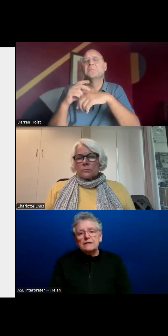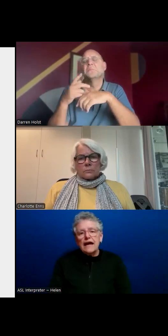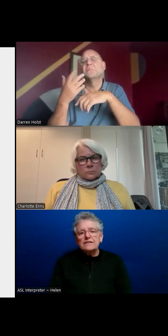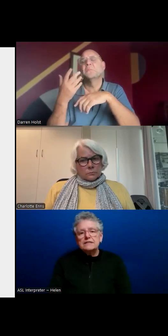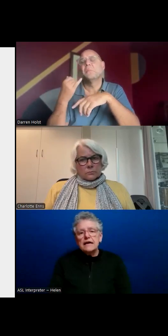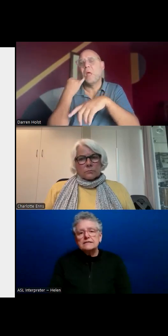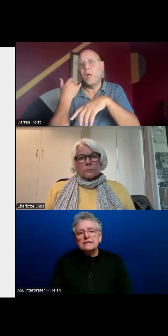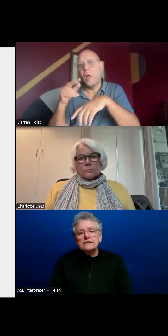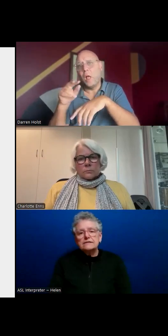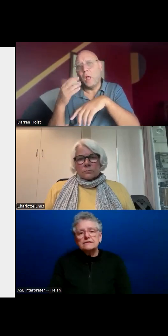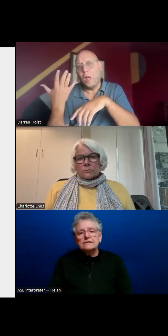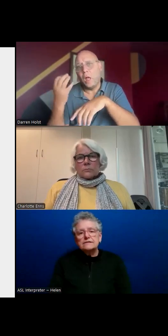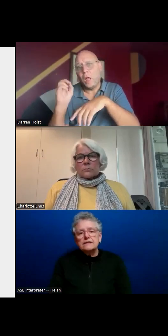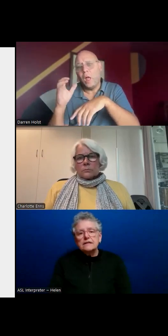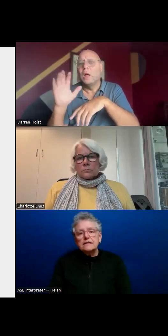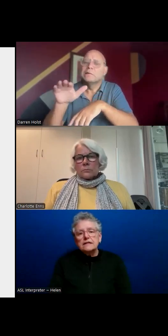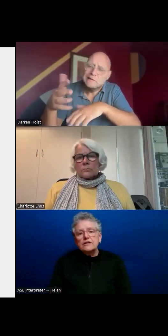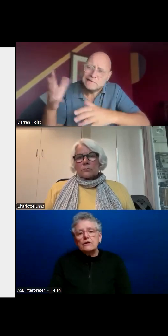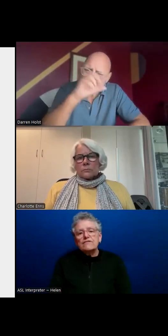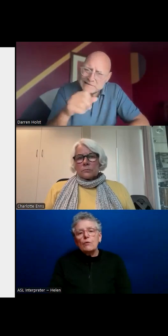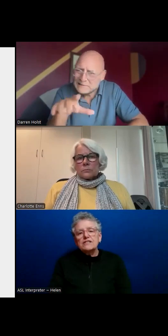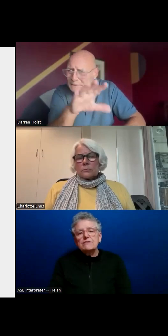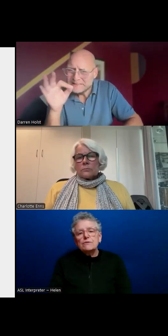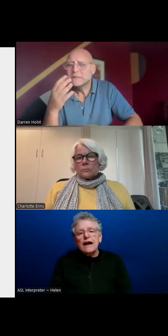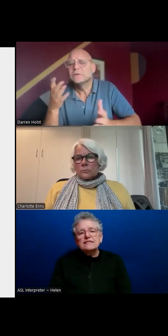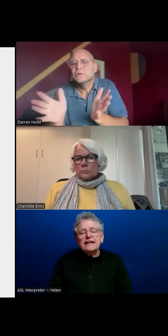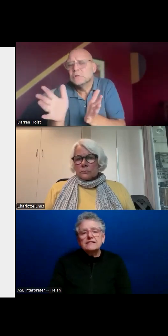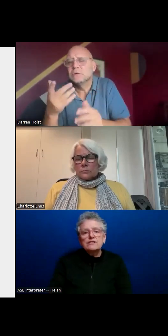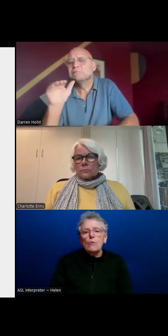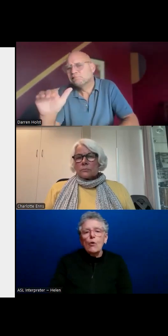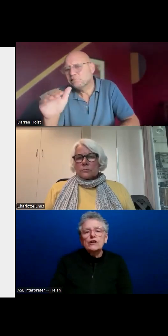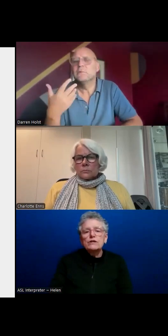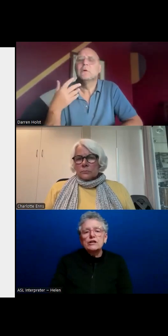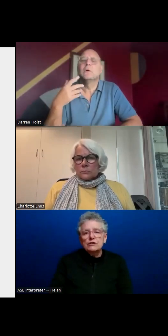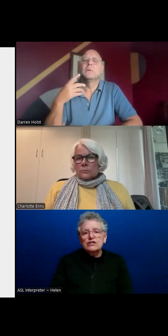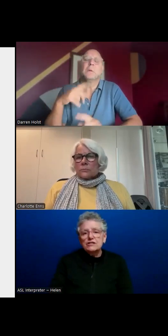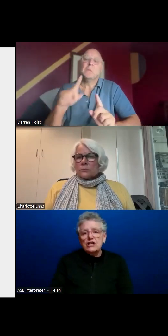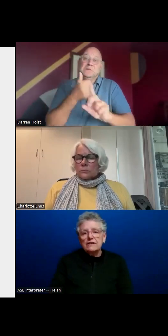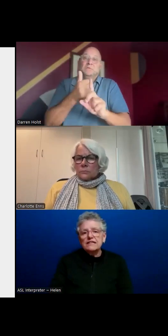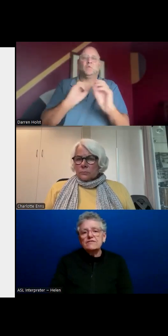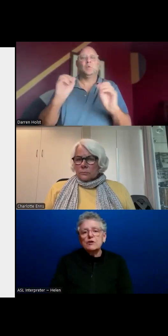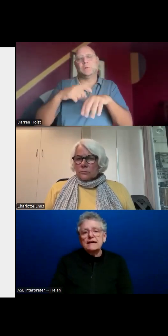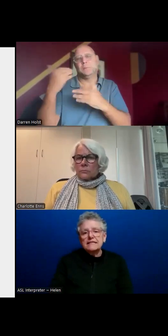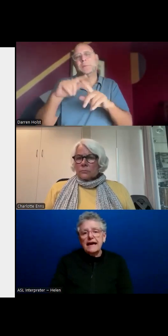And there is no time limit on this test. You know, if they're watching for five seconds or more, you would encourage the child